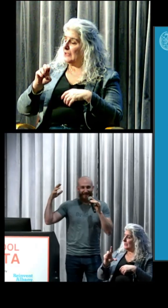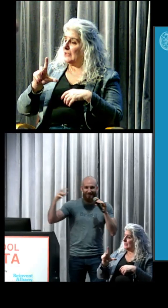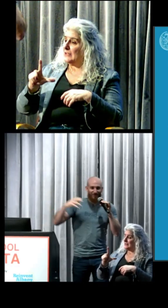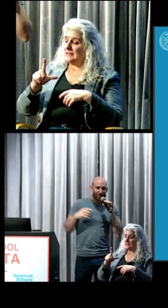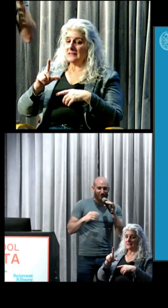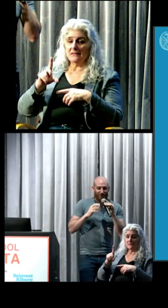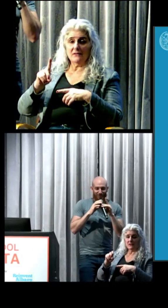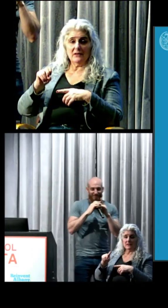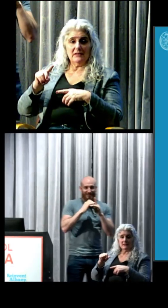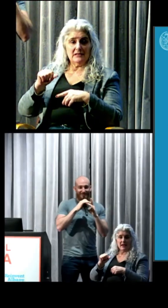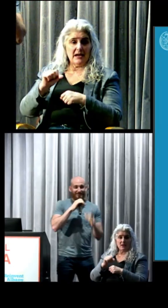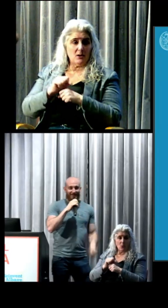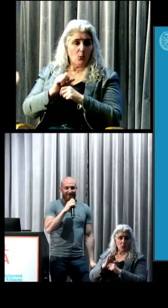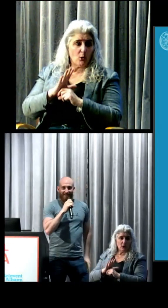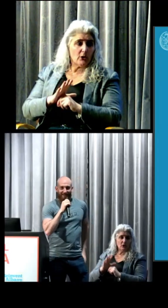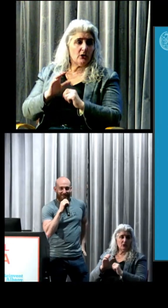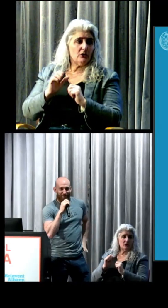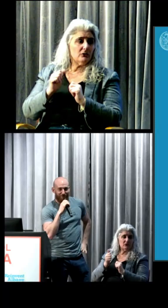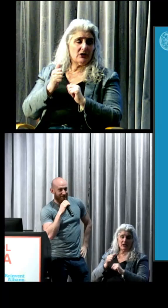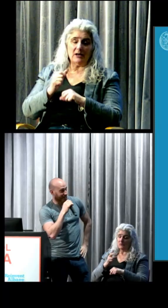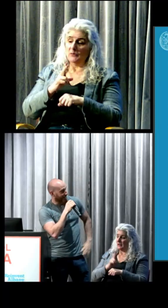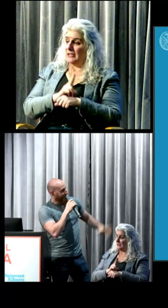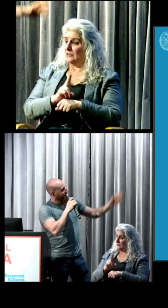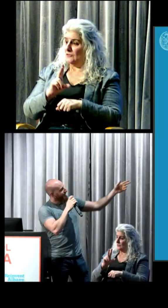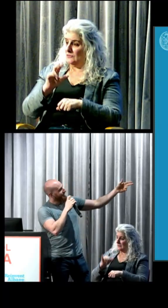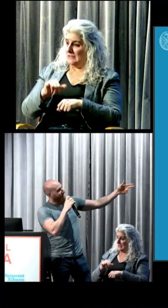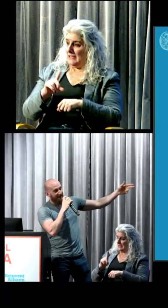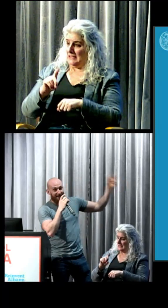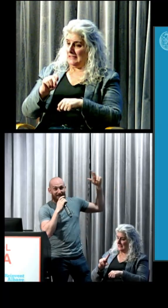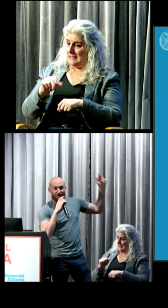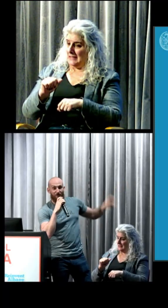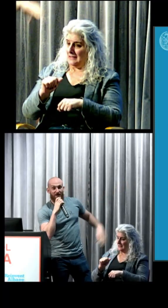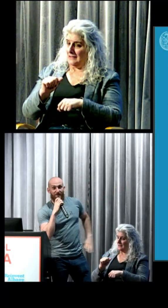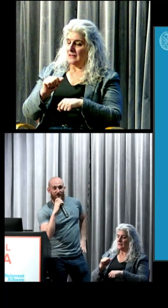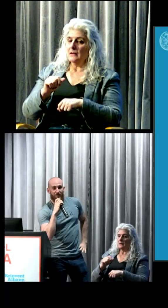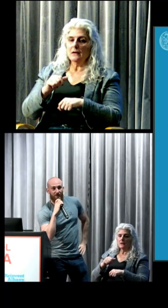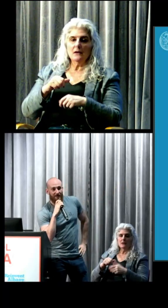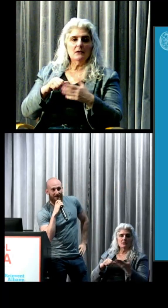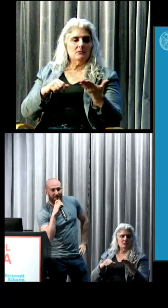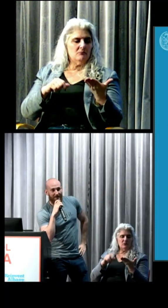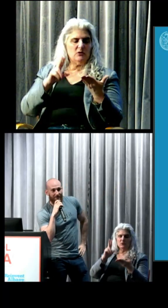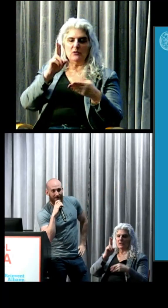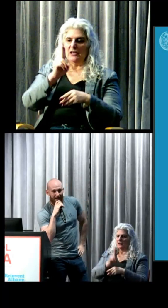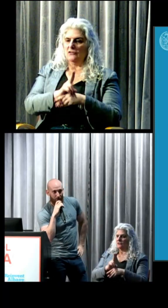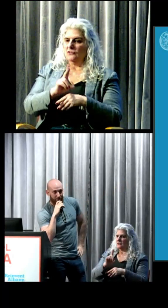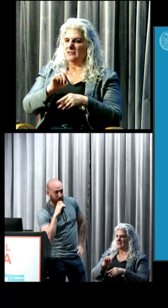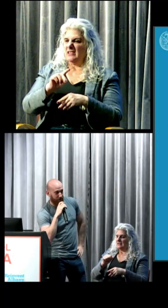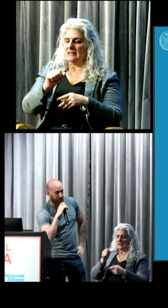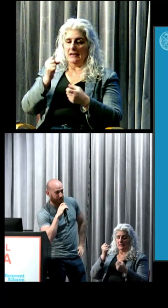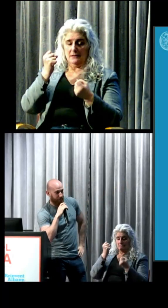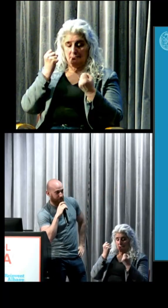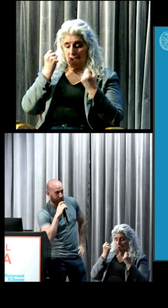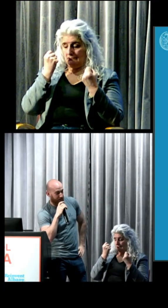a fact of city life, that it's not something that's inherently always a problem that needs to be fixed.